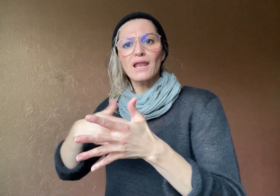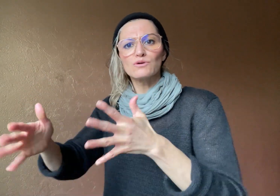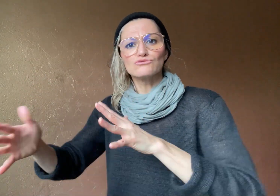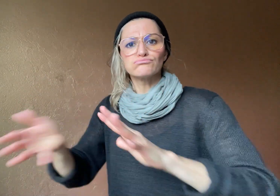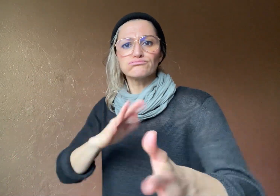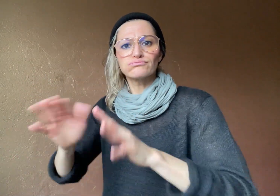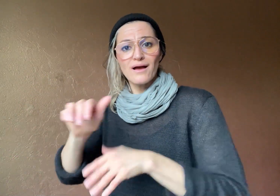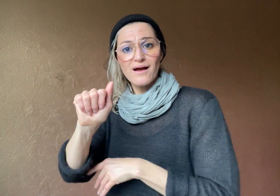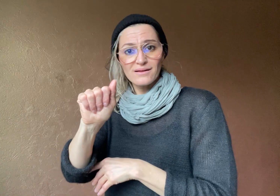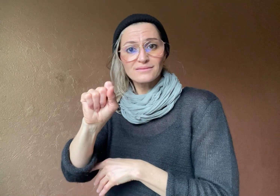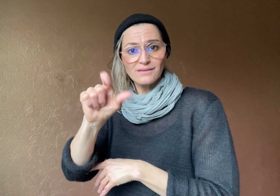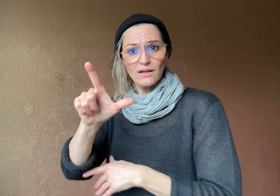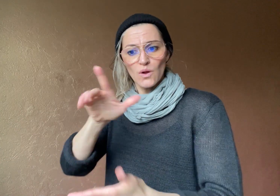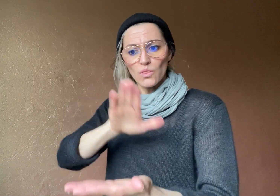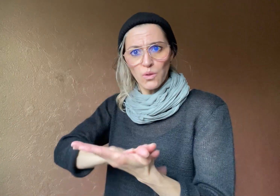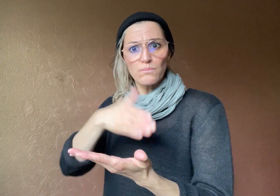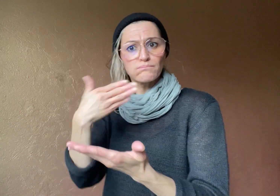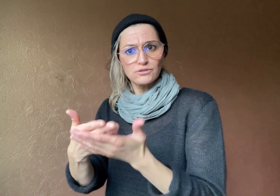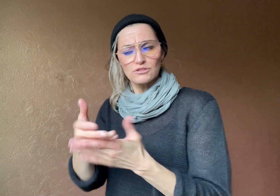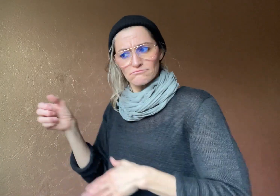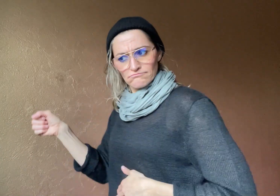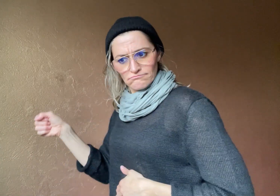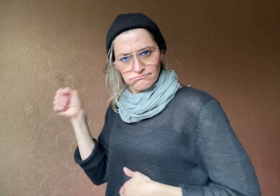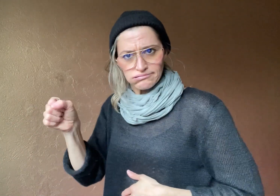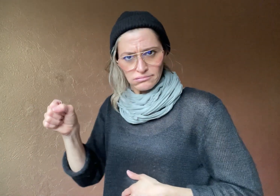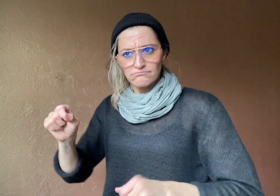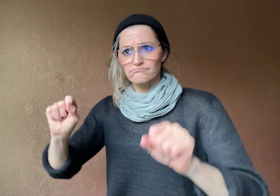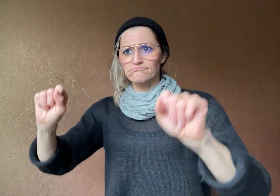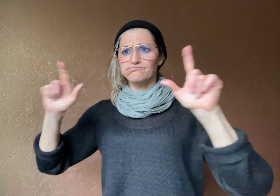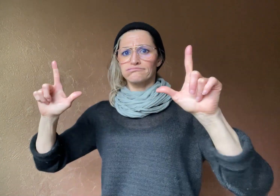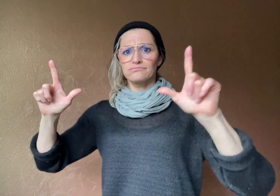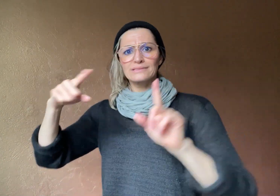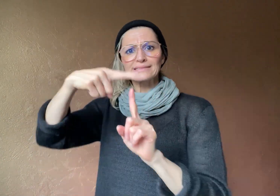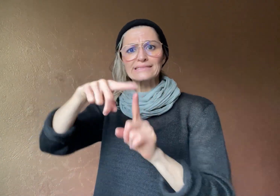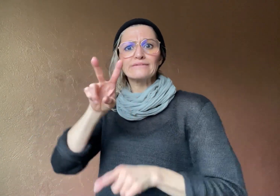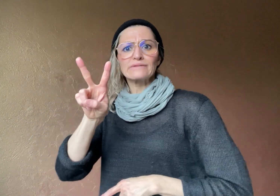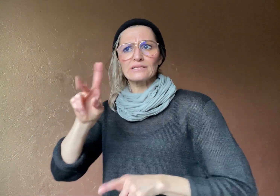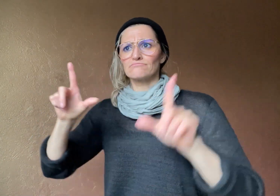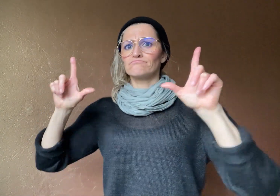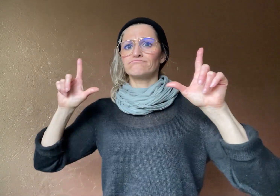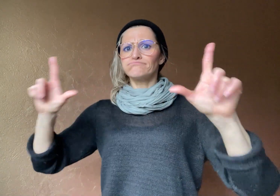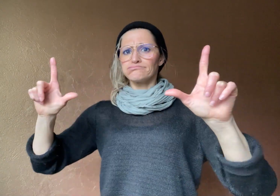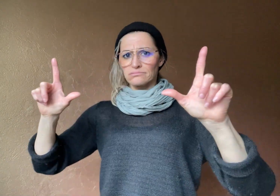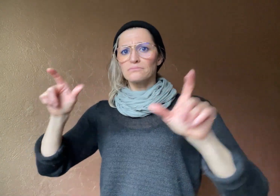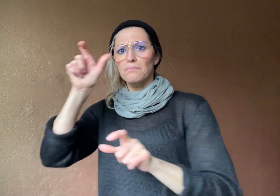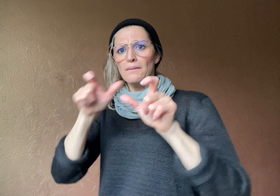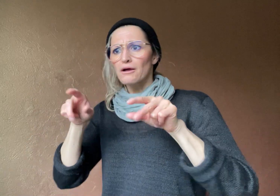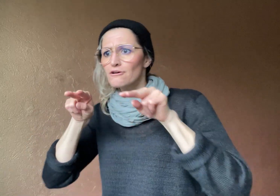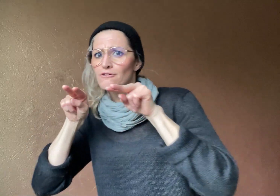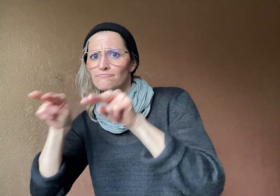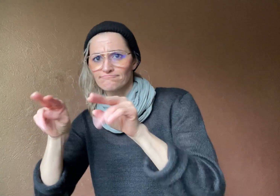every time he gave a public speech.